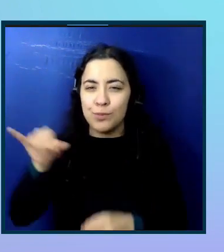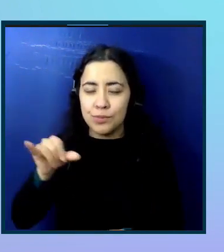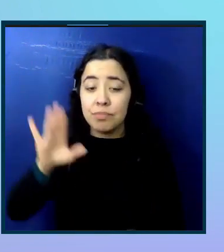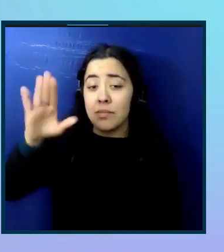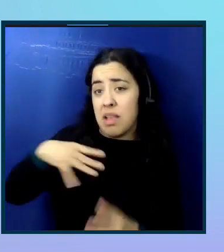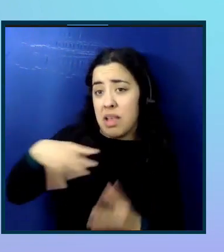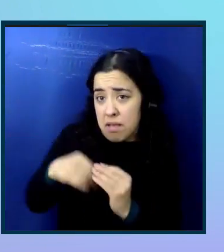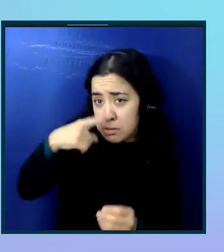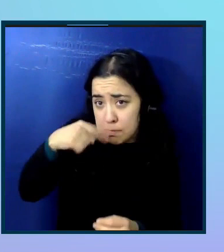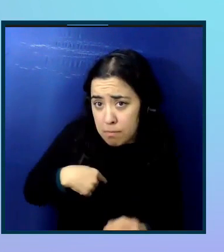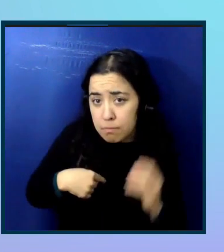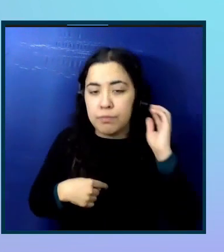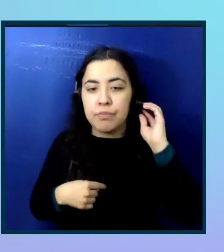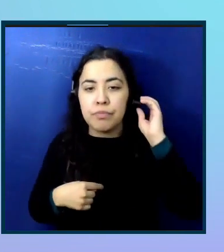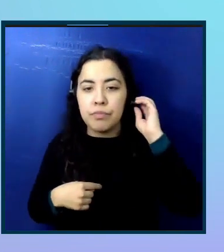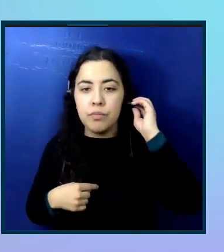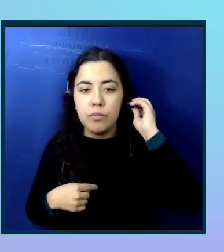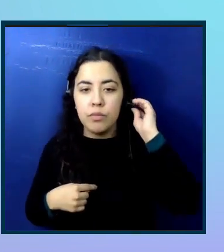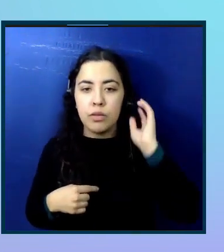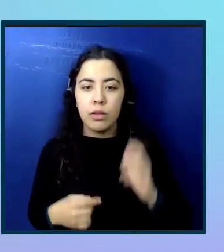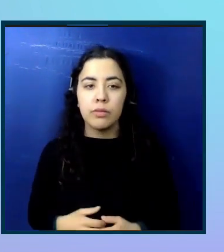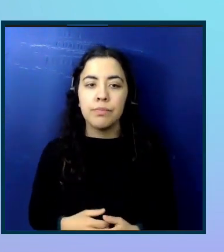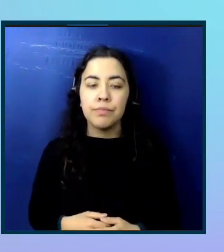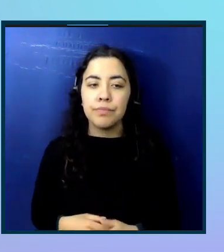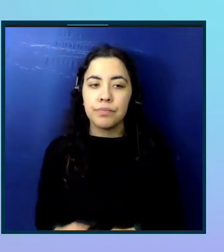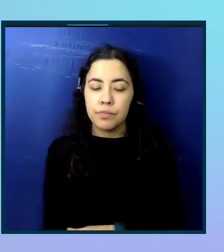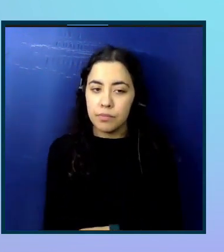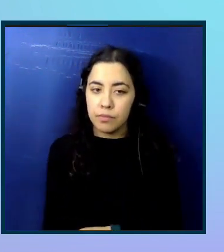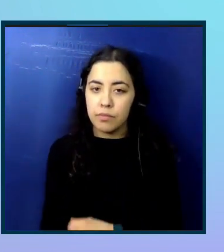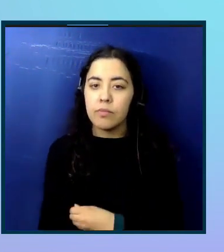You know, because my students are design majors,